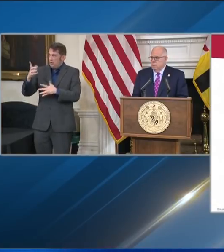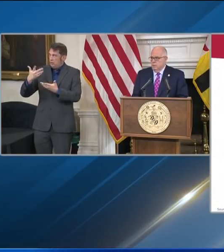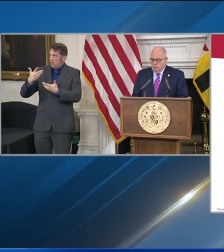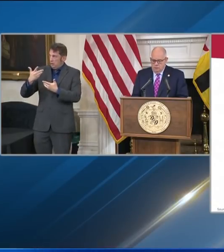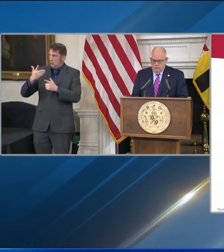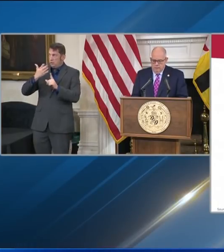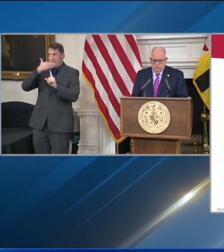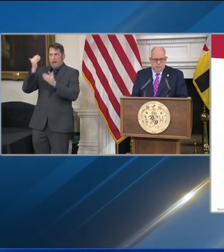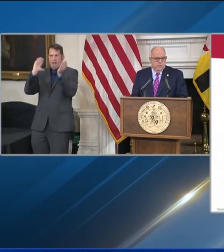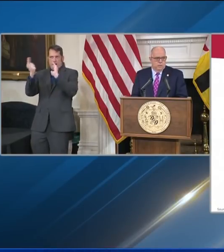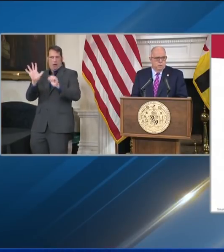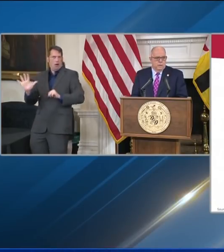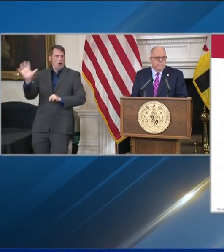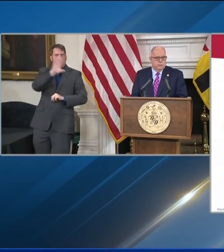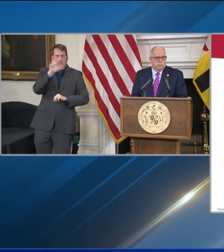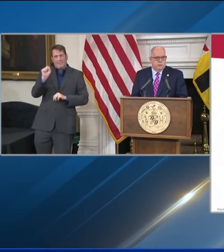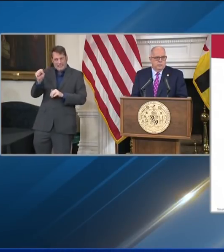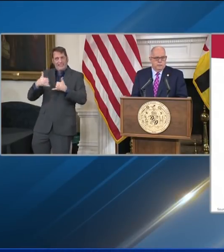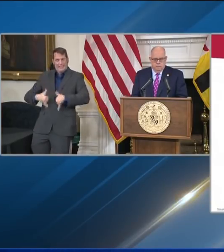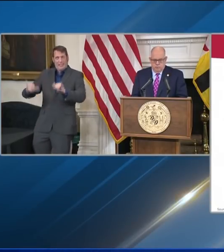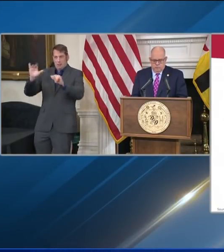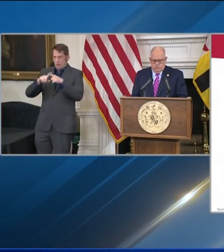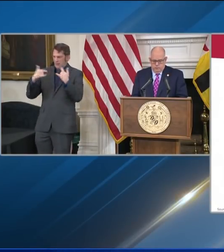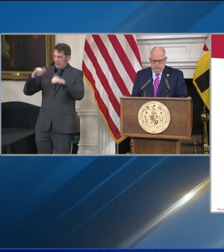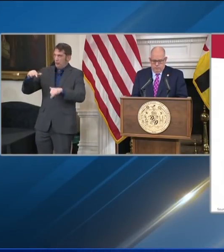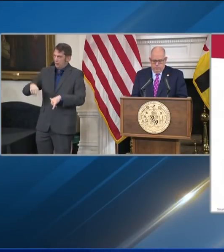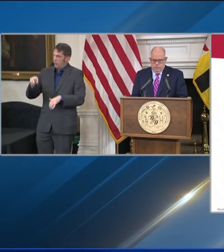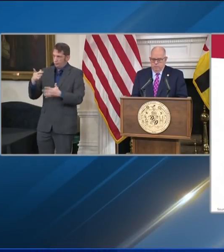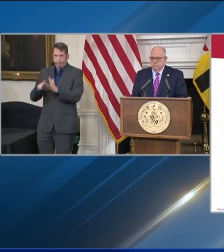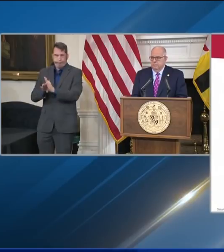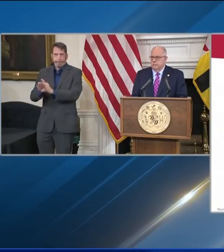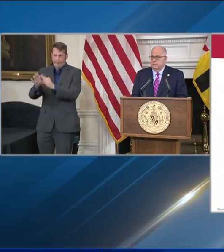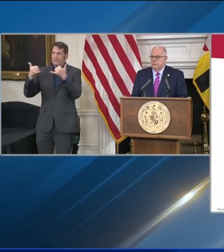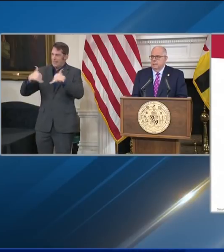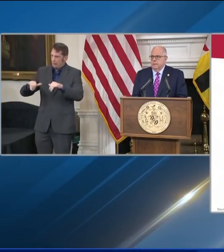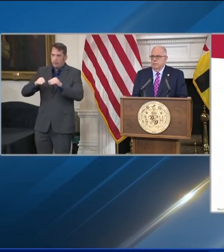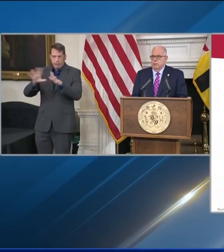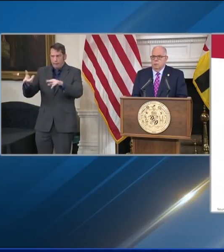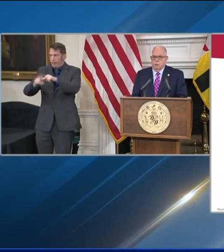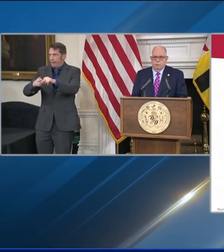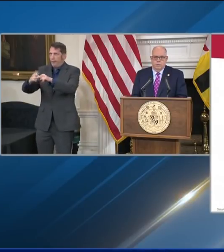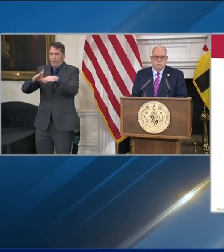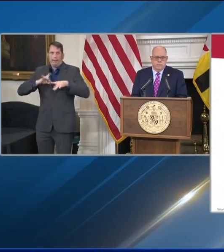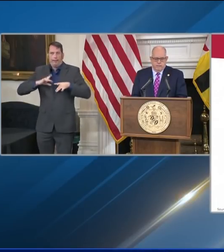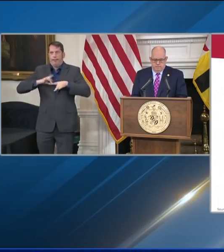WELL, MARILYN IS STILL MUCH BETTER THAN MOST OF THE COUNTRY.